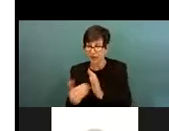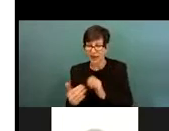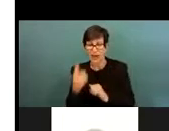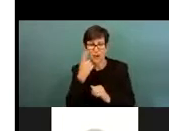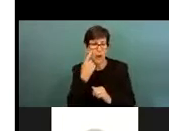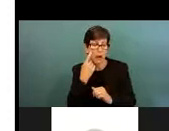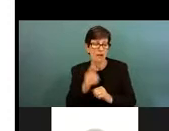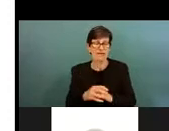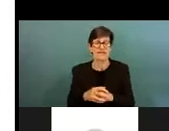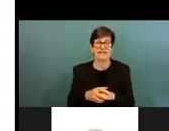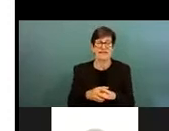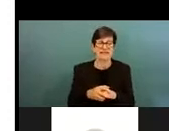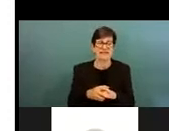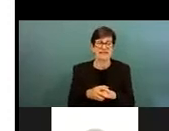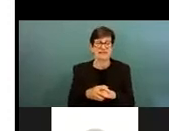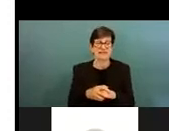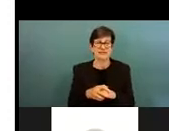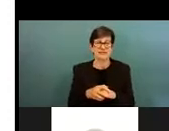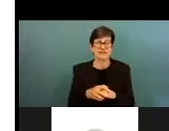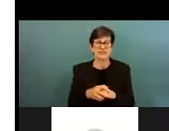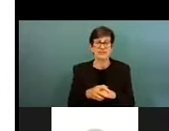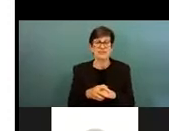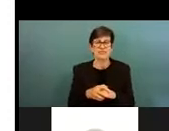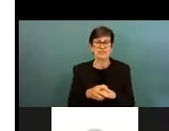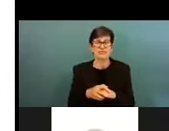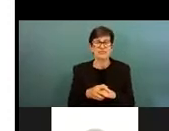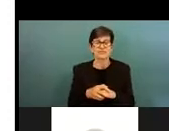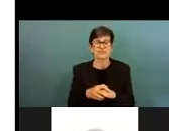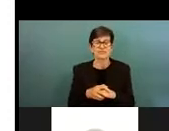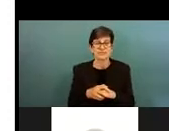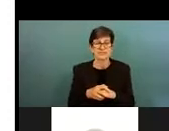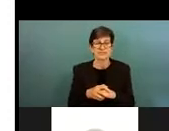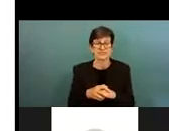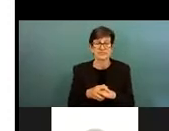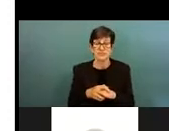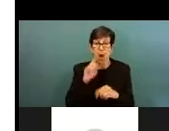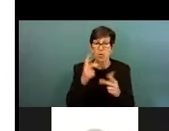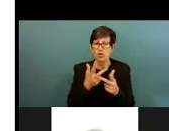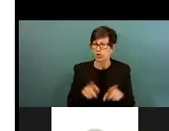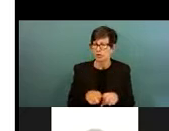a look if they like, but I'll also show you what they look like. But what they enable